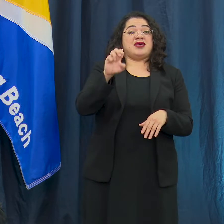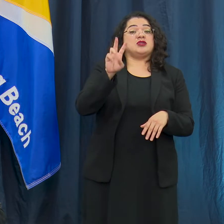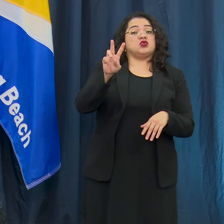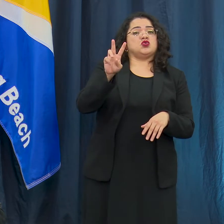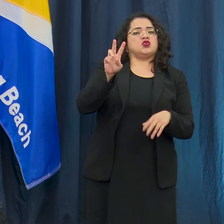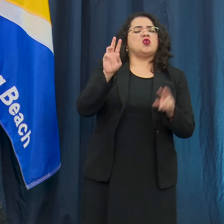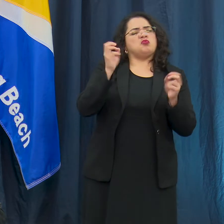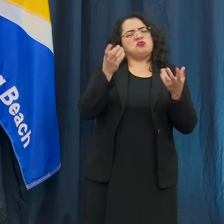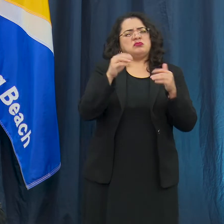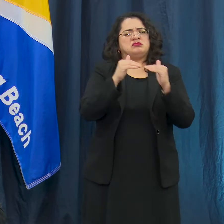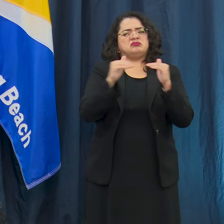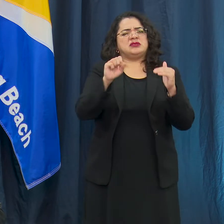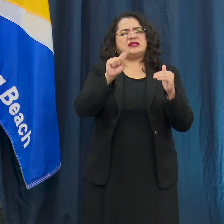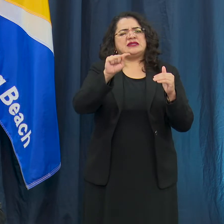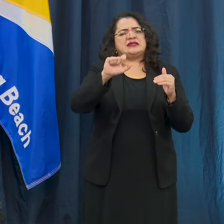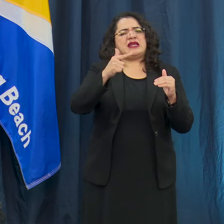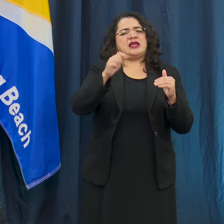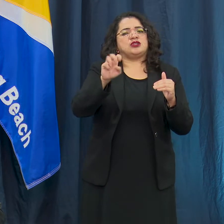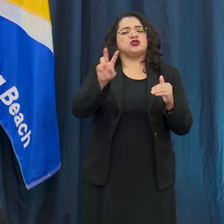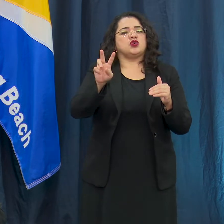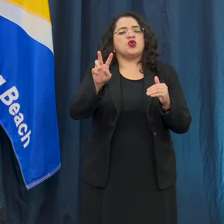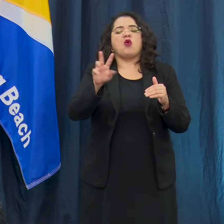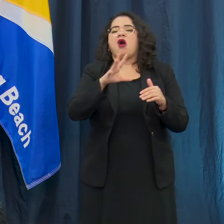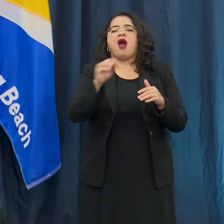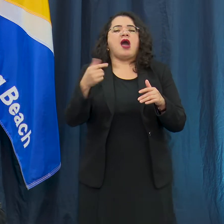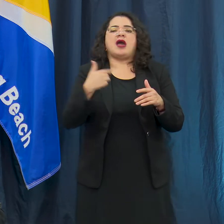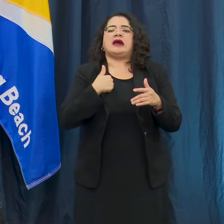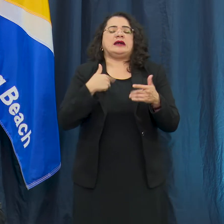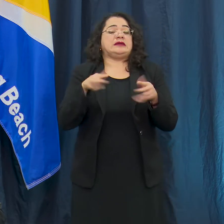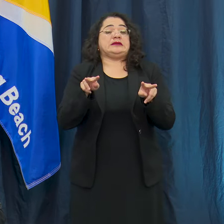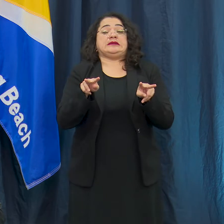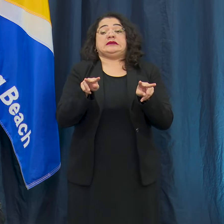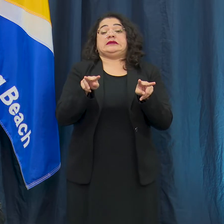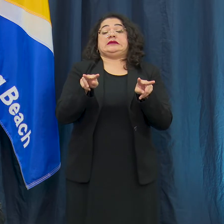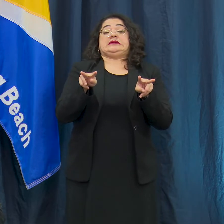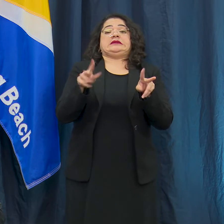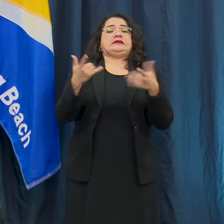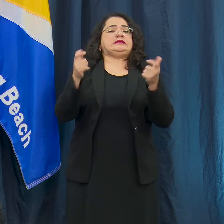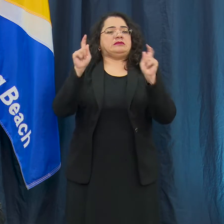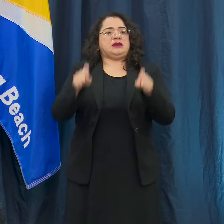even could roll back some of these measures and so the only way that we